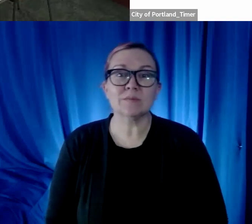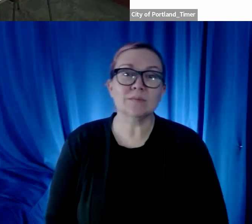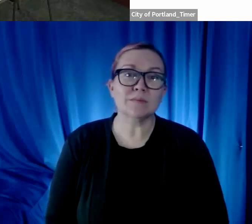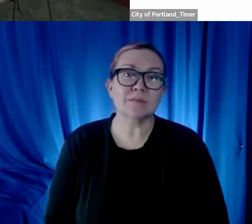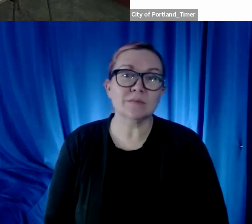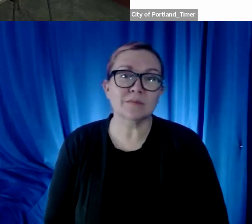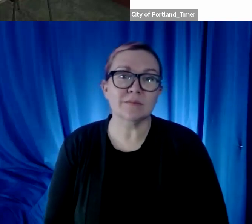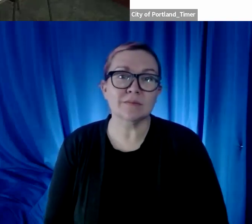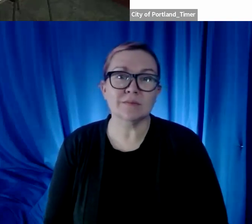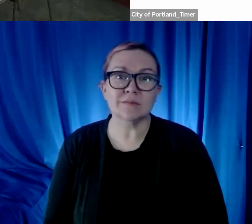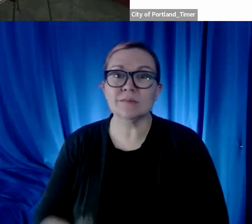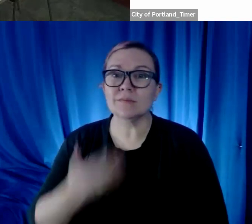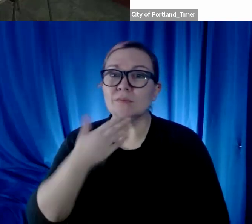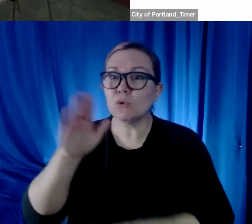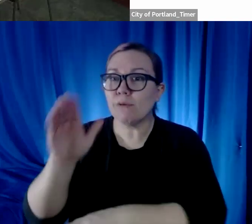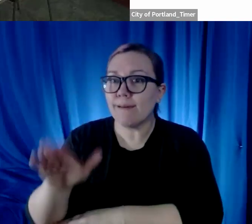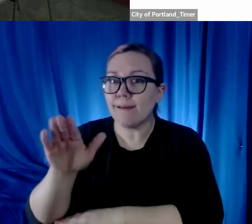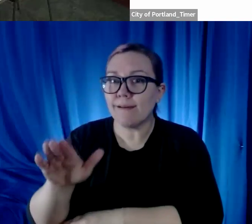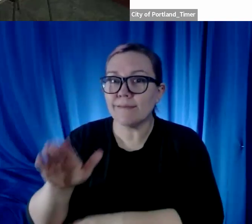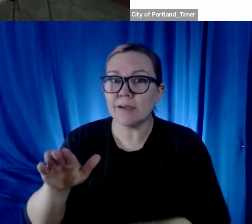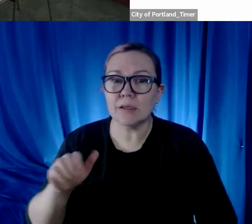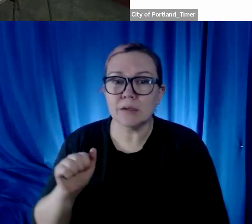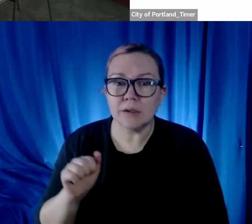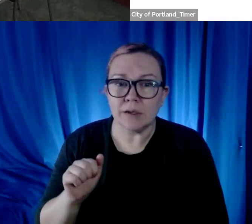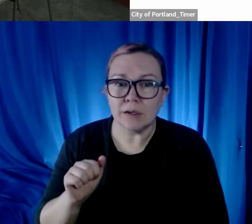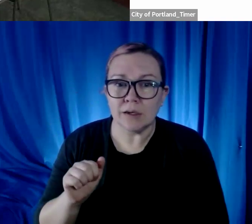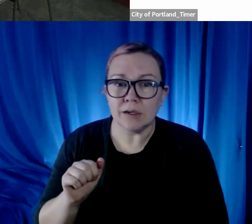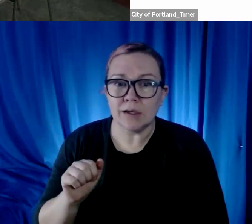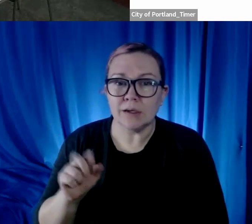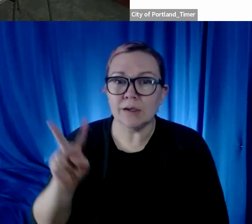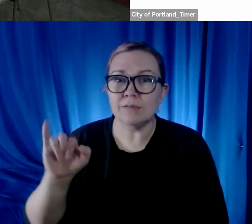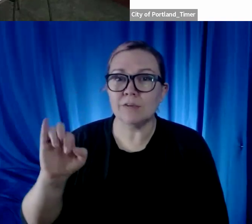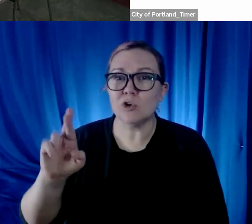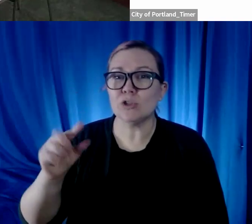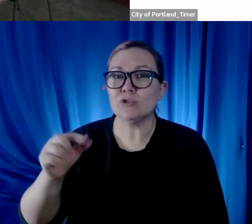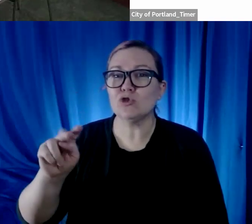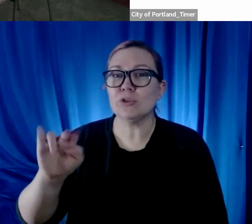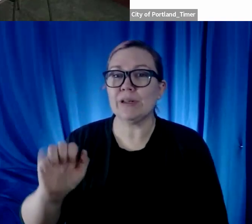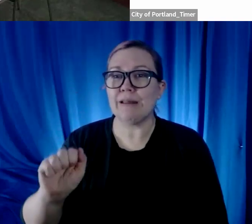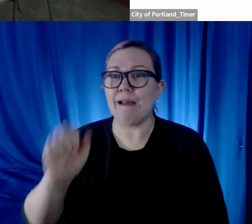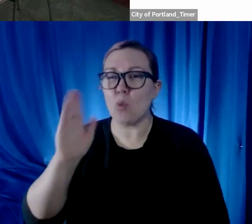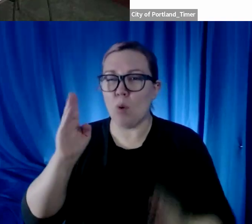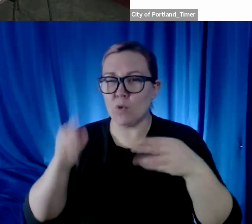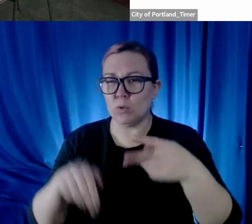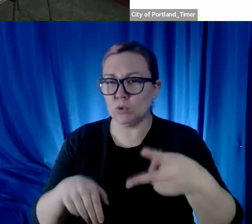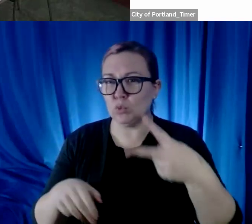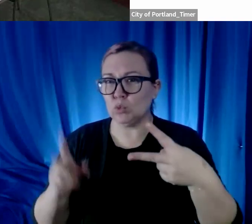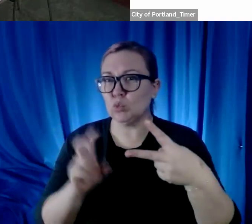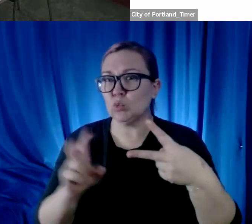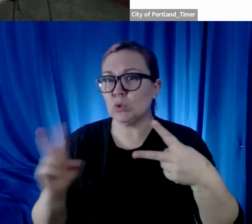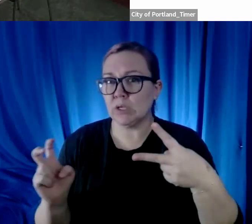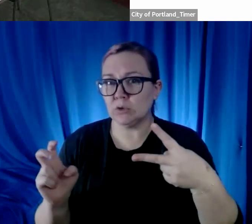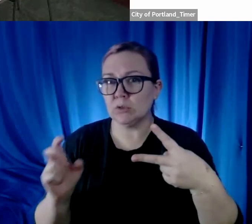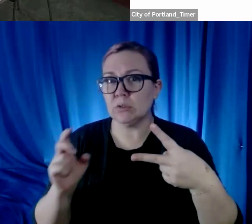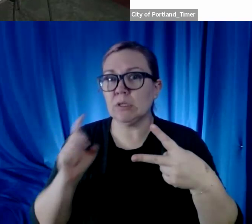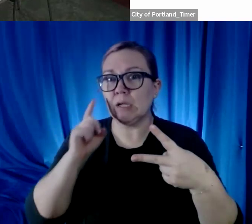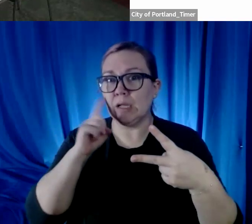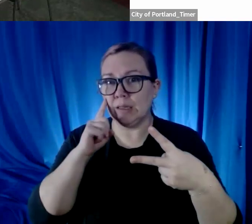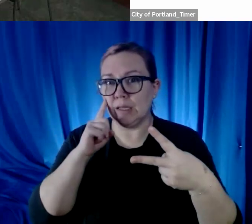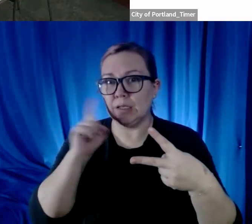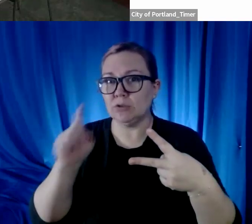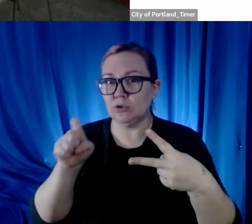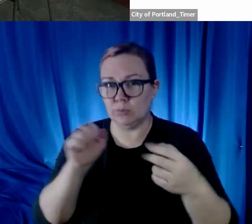Good evening. My name is Virginia Ellaby and my remarks tonight will focus on two issues that I believe merit being tackled early in the FY27.